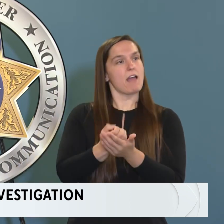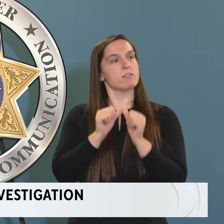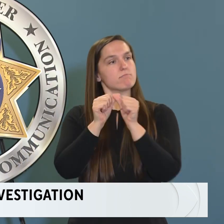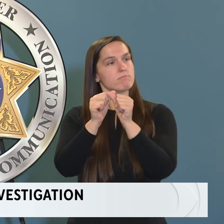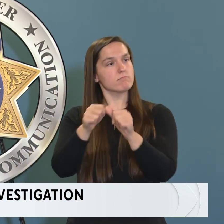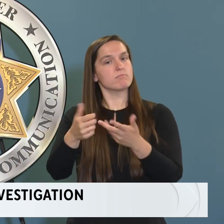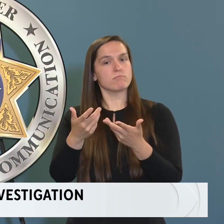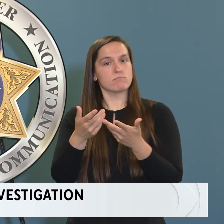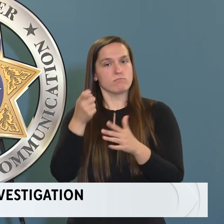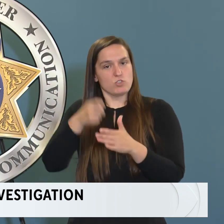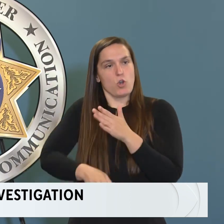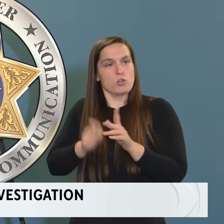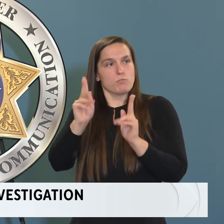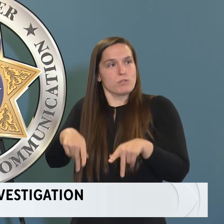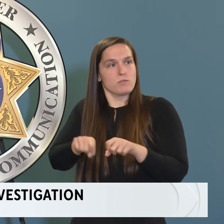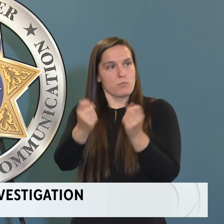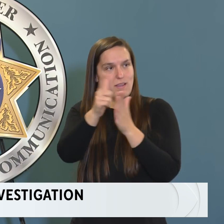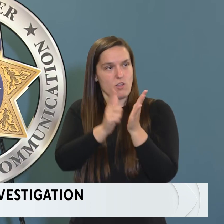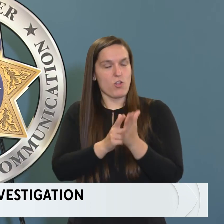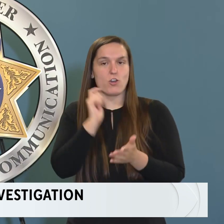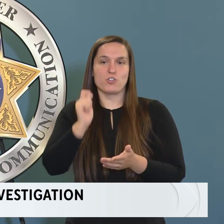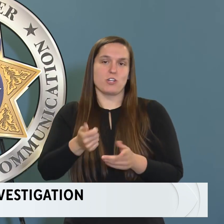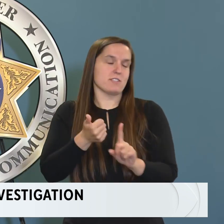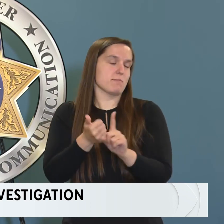COME FROM A ABRUPT STOP IN SIX